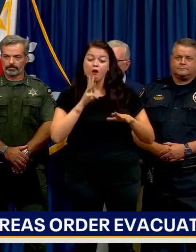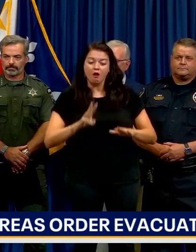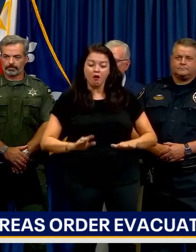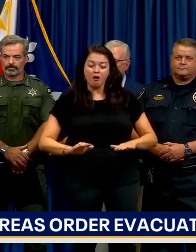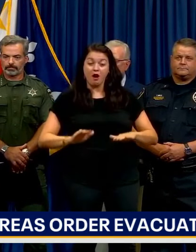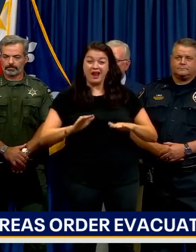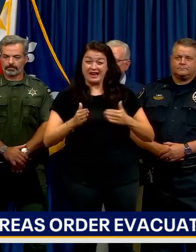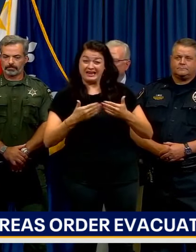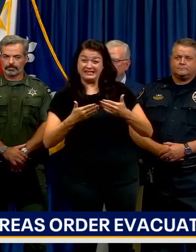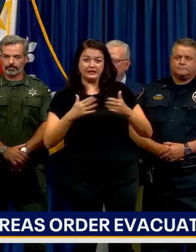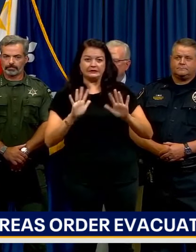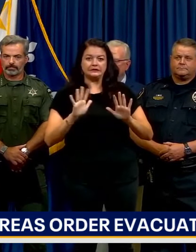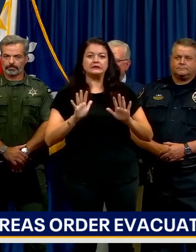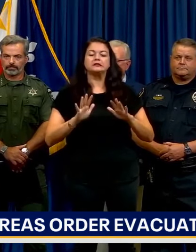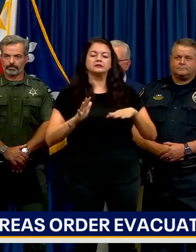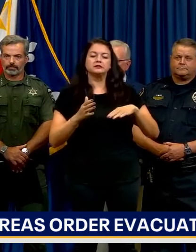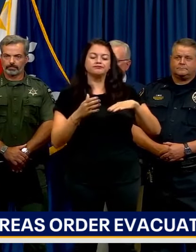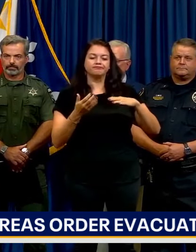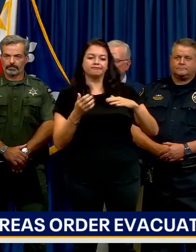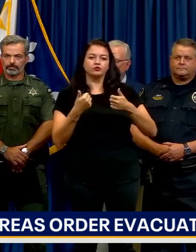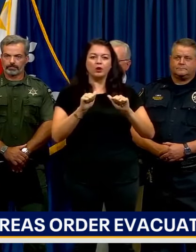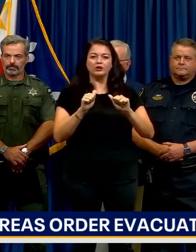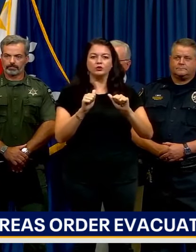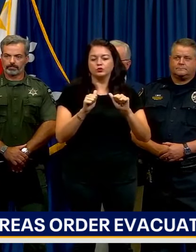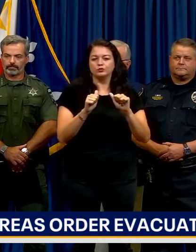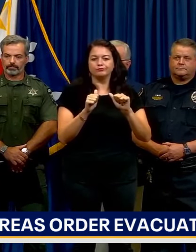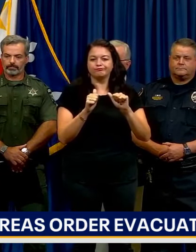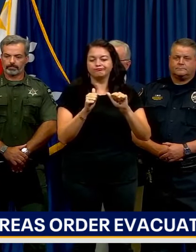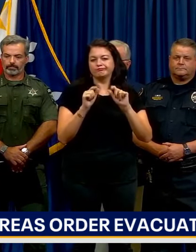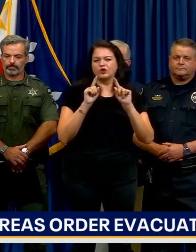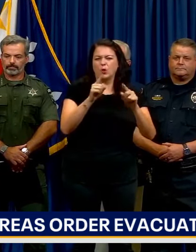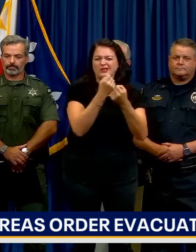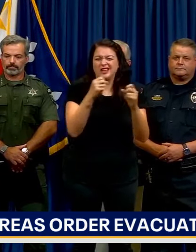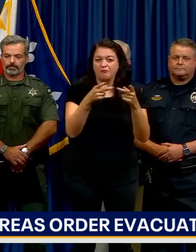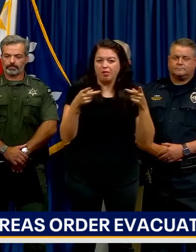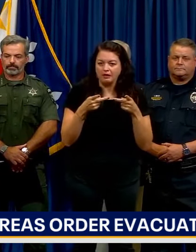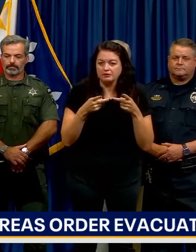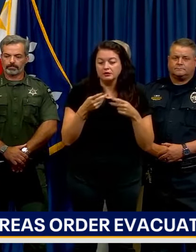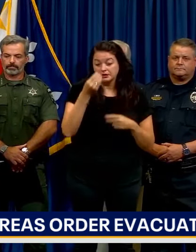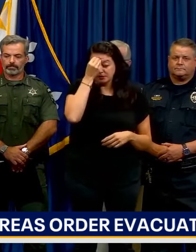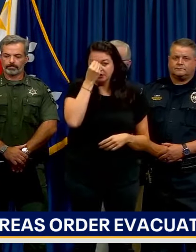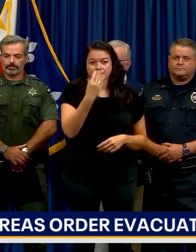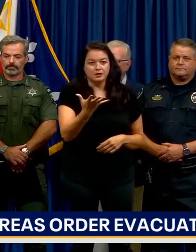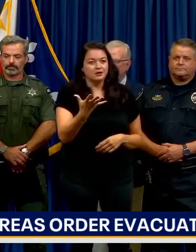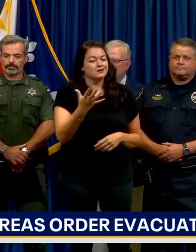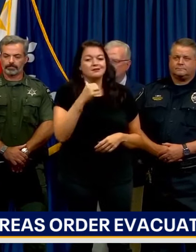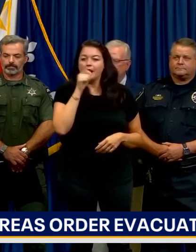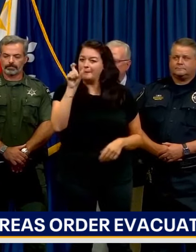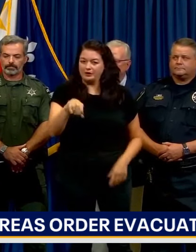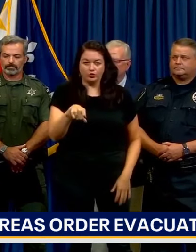HERE ON MONDAY TO GET OUT IF THEY NEED TO. IF YOU ARE LIVING WITHIN A LOW LYING AREA AND OR